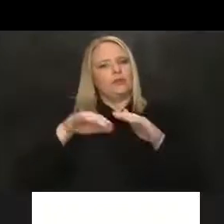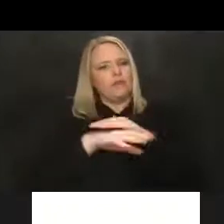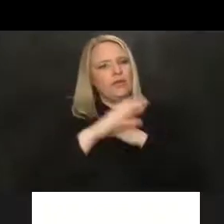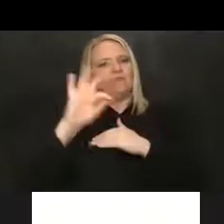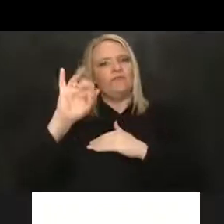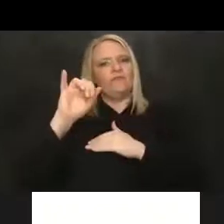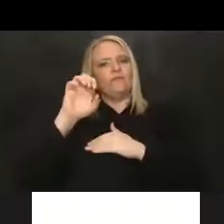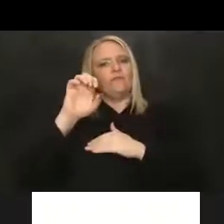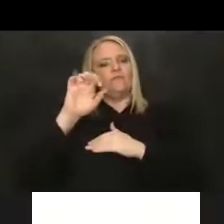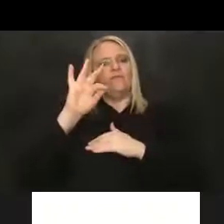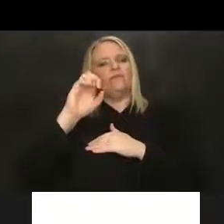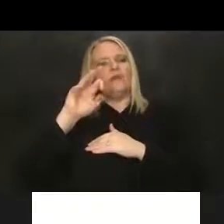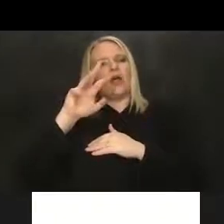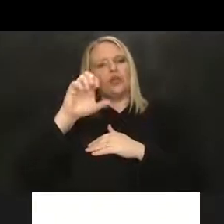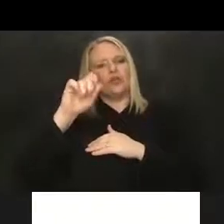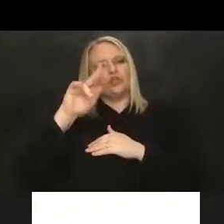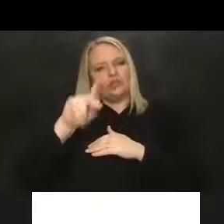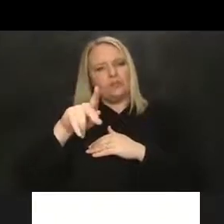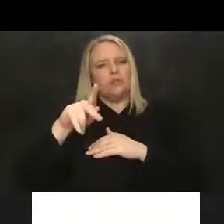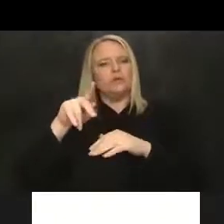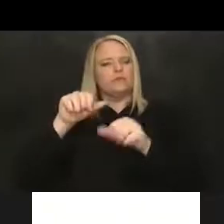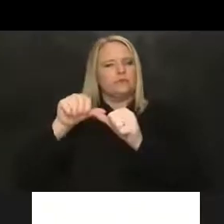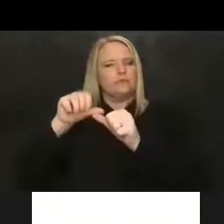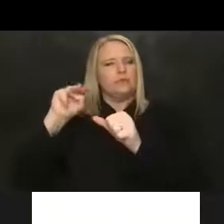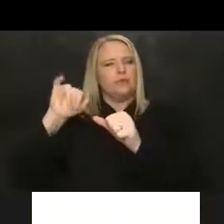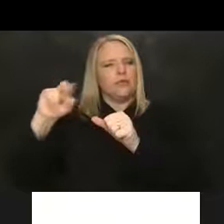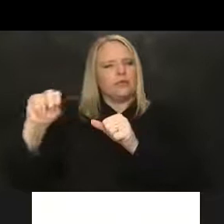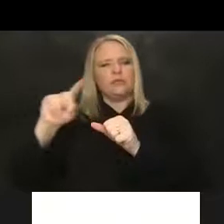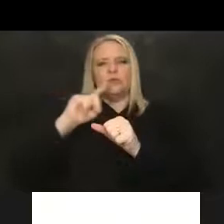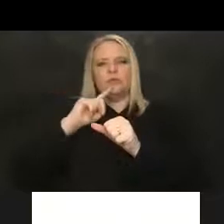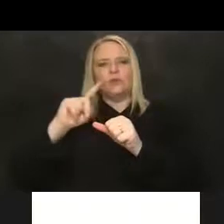that sort of stuck around in Minneapolis because it was a very livable and arts-focused area,